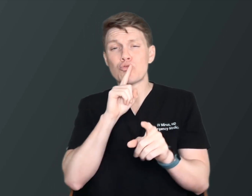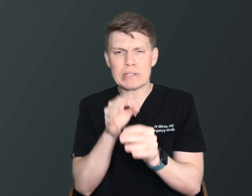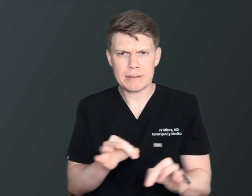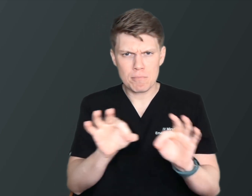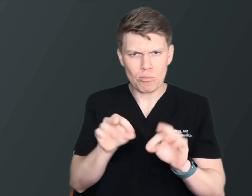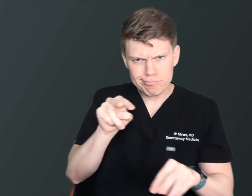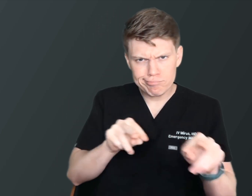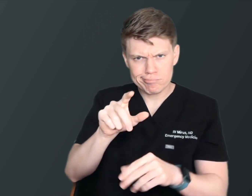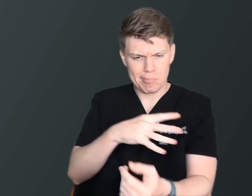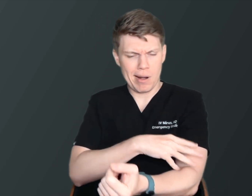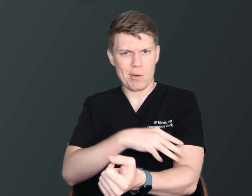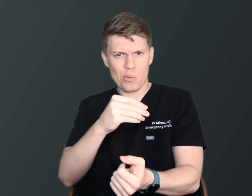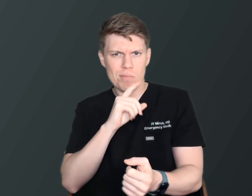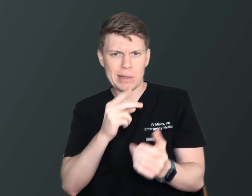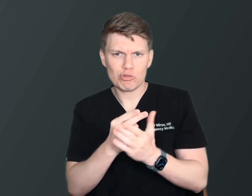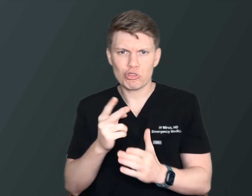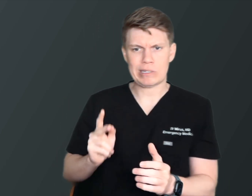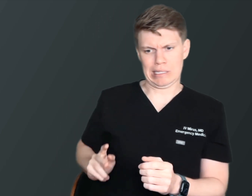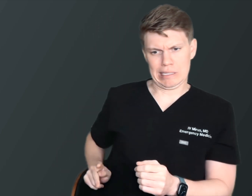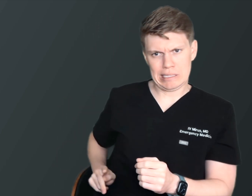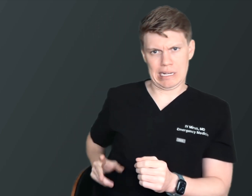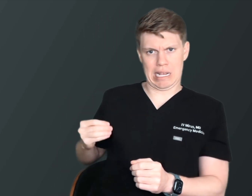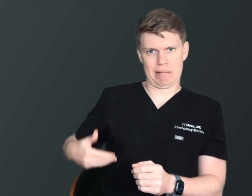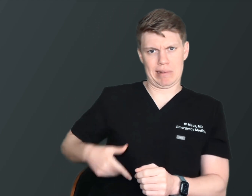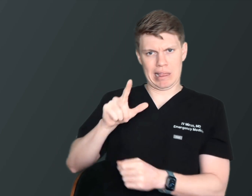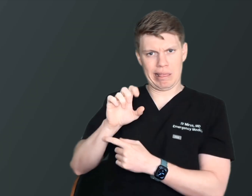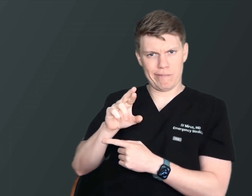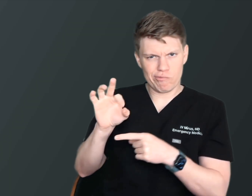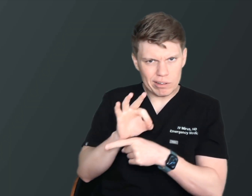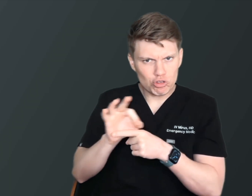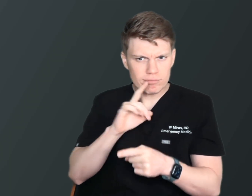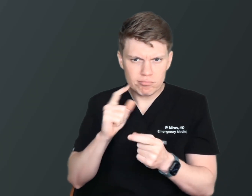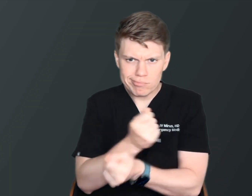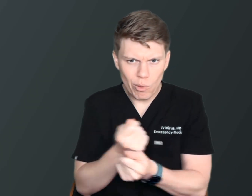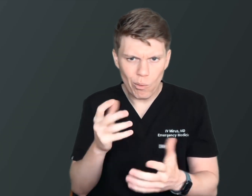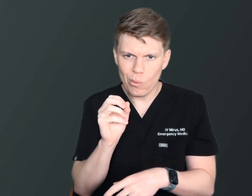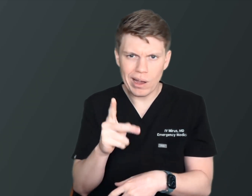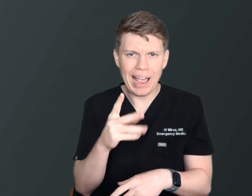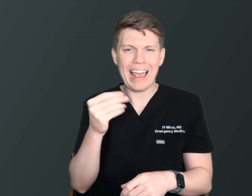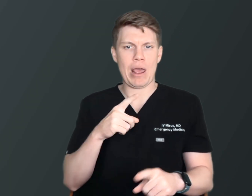It’s also really important to check blood work to make sure that your kidney and liver functions normally.